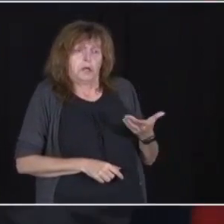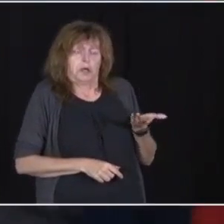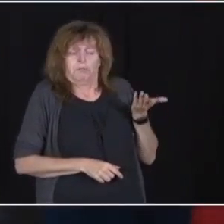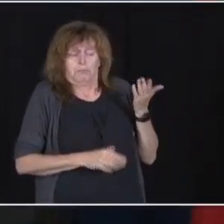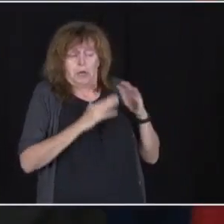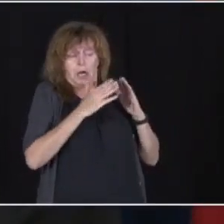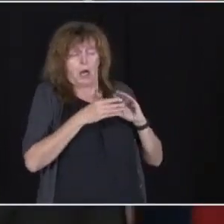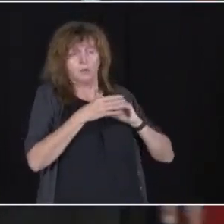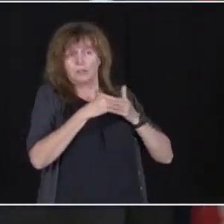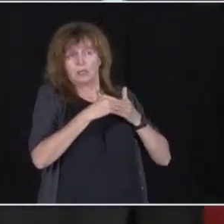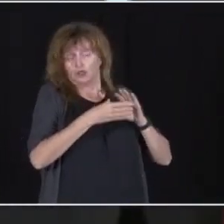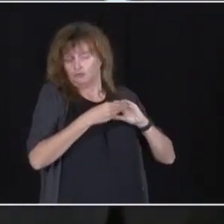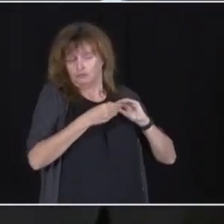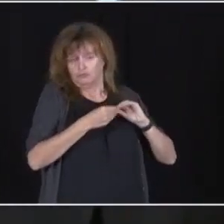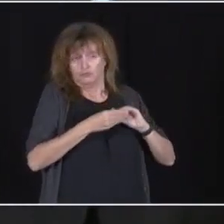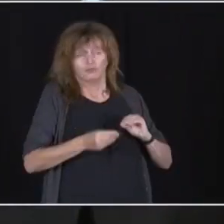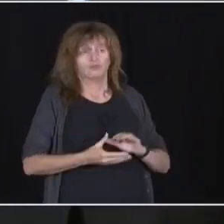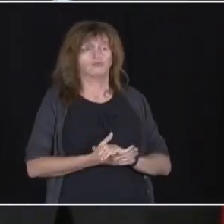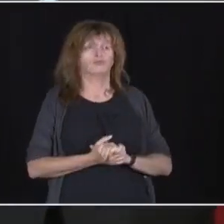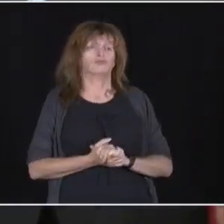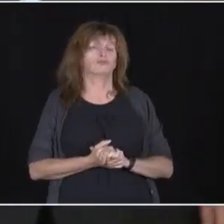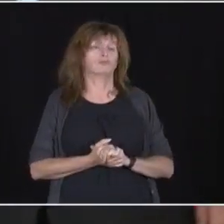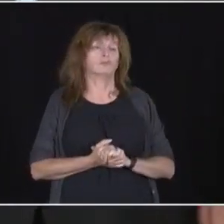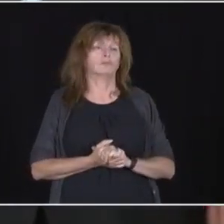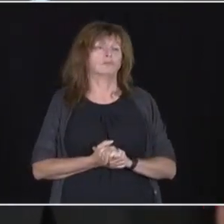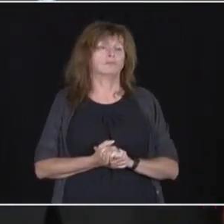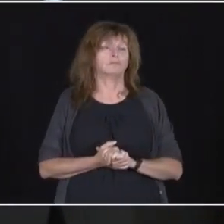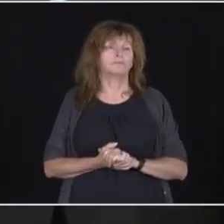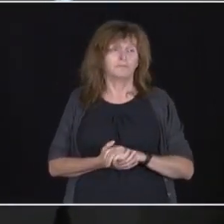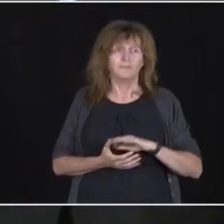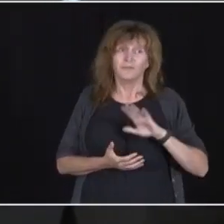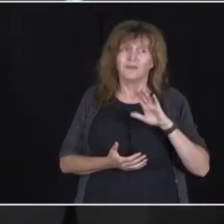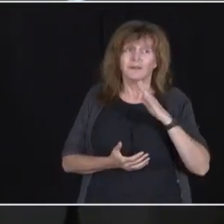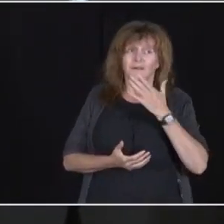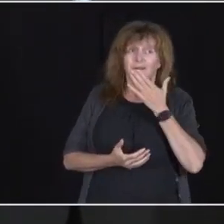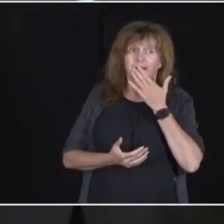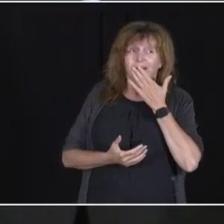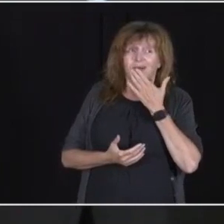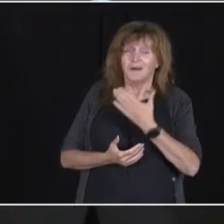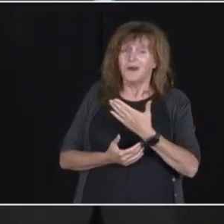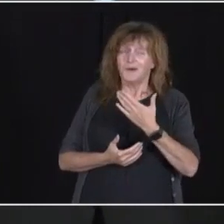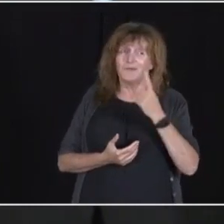especially mums are telling me that they want their kids back in school, that is how I govern.